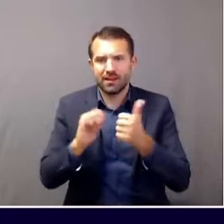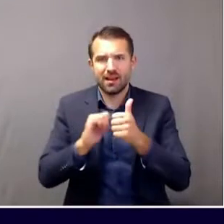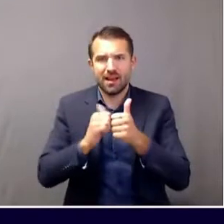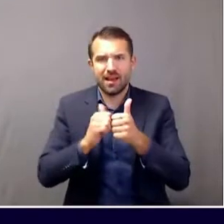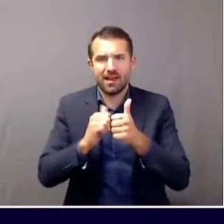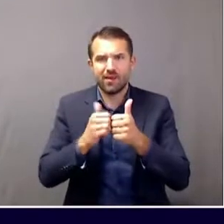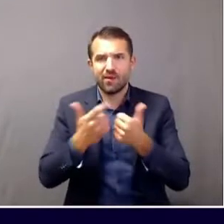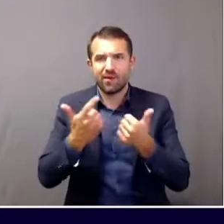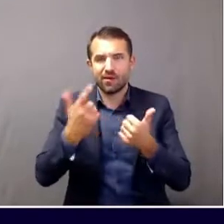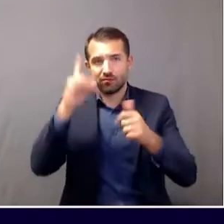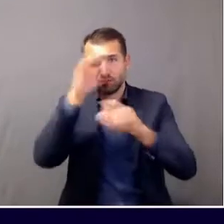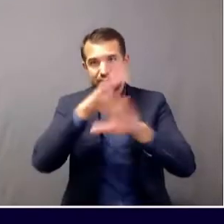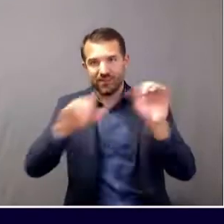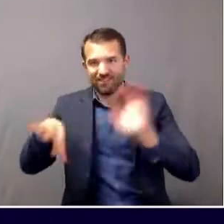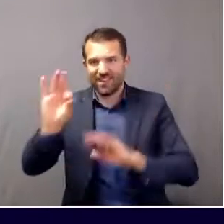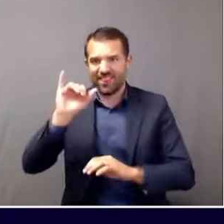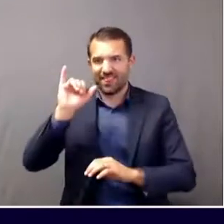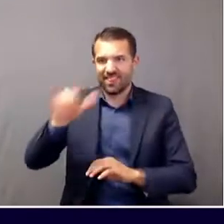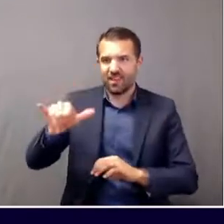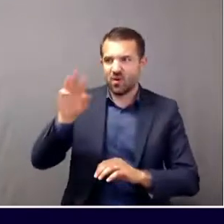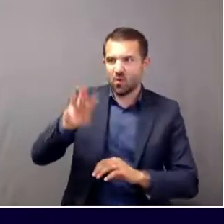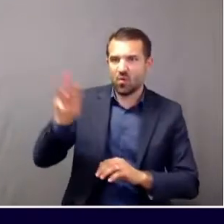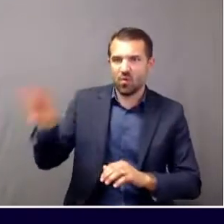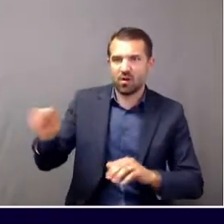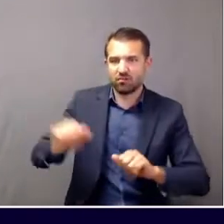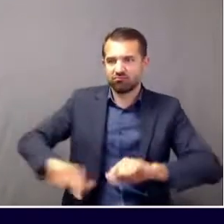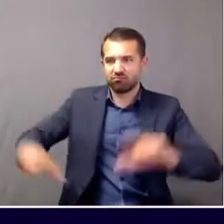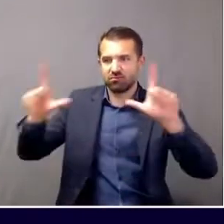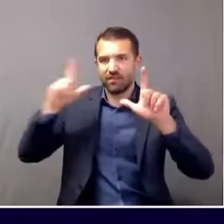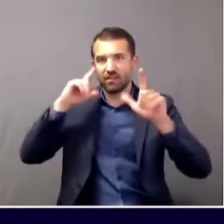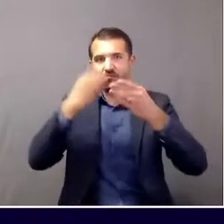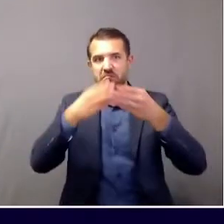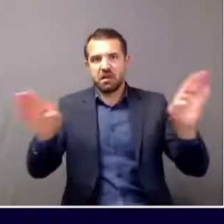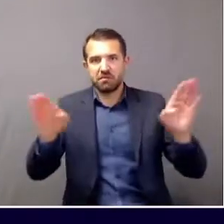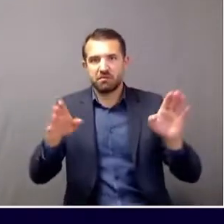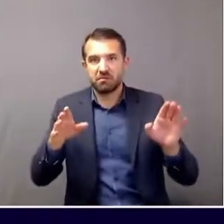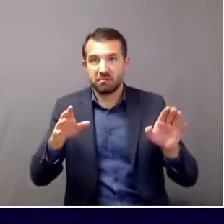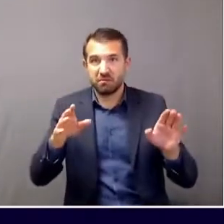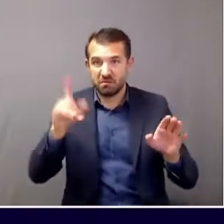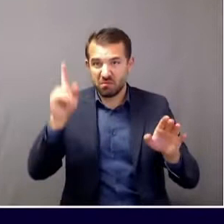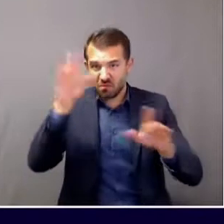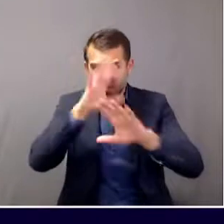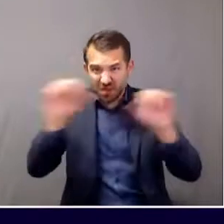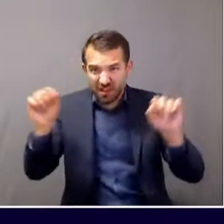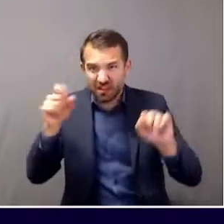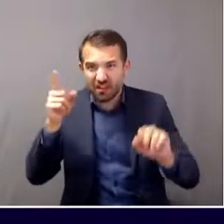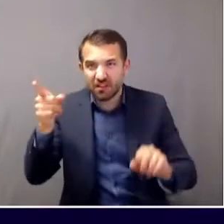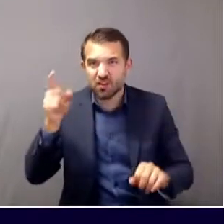learning from looking at this